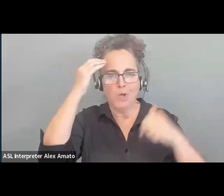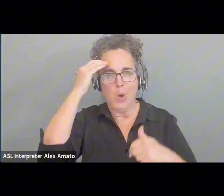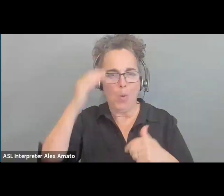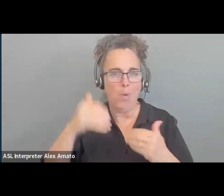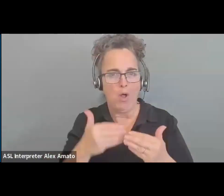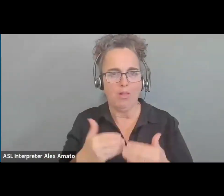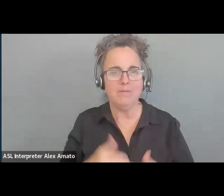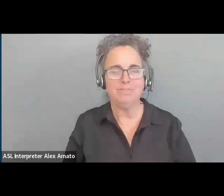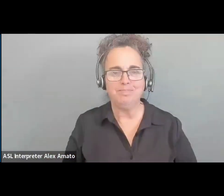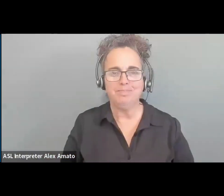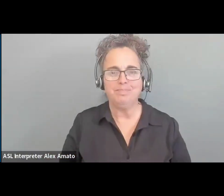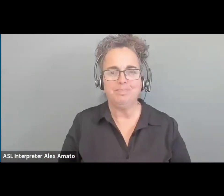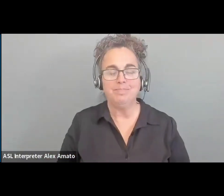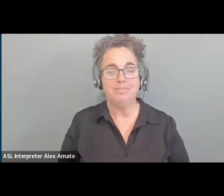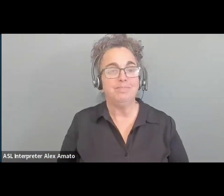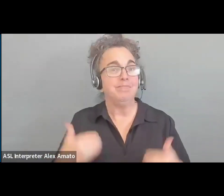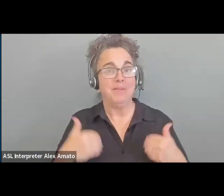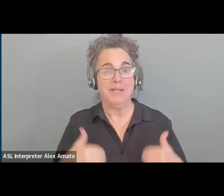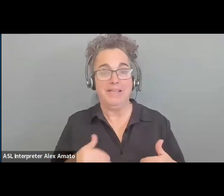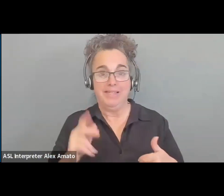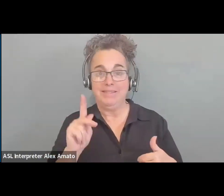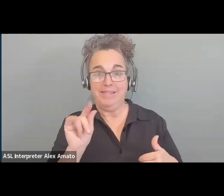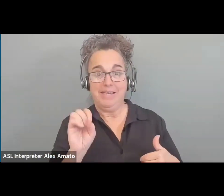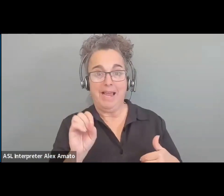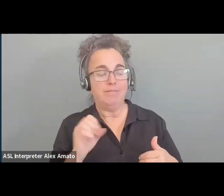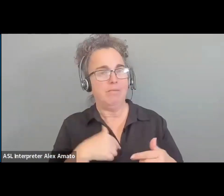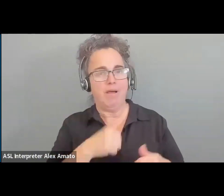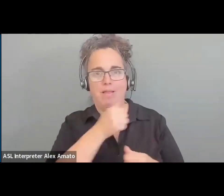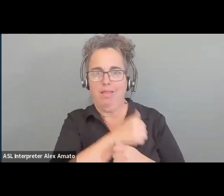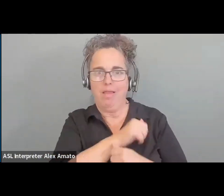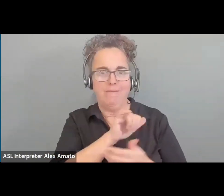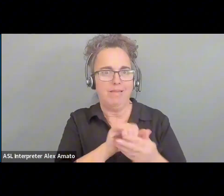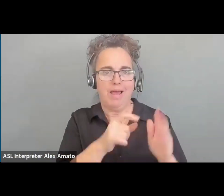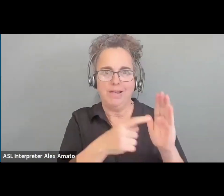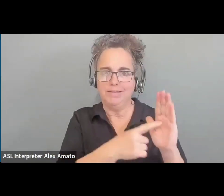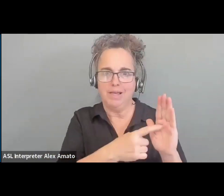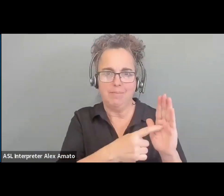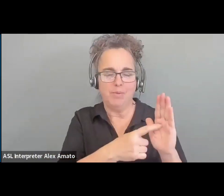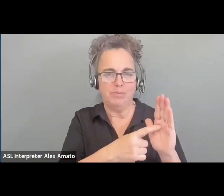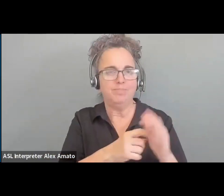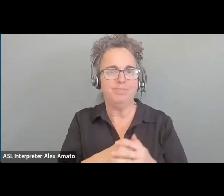This is Kate. I love that example because this is something that we also try to express